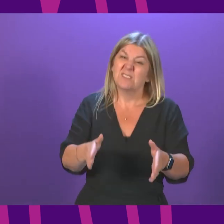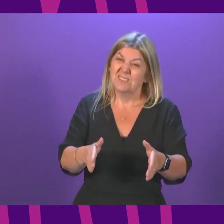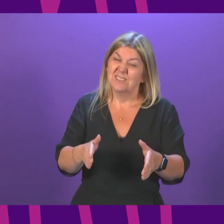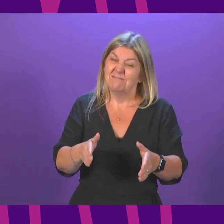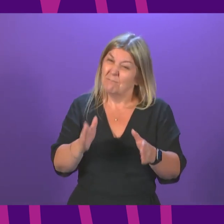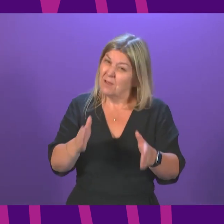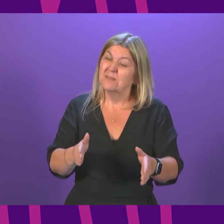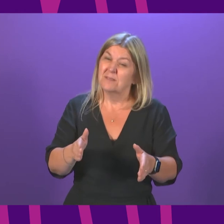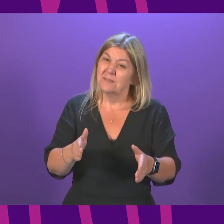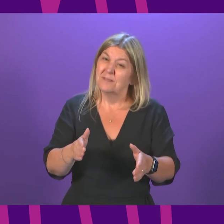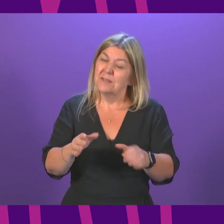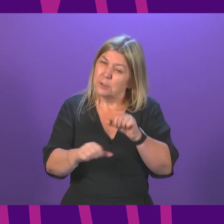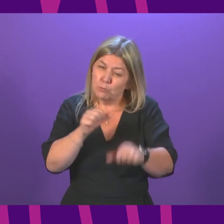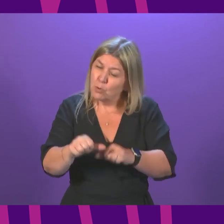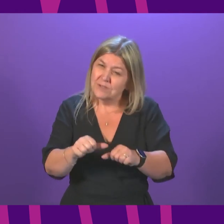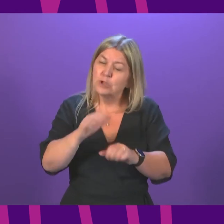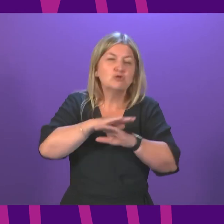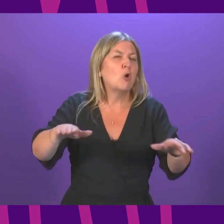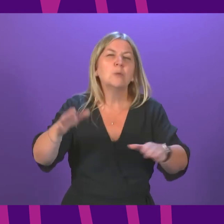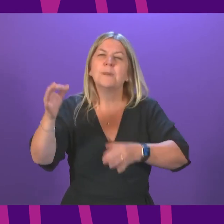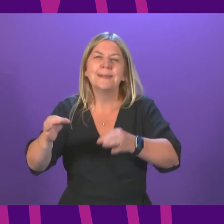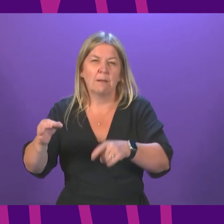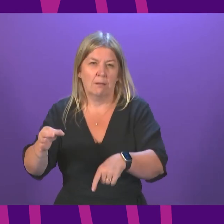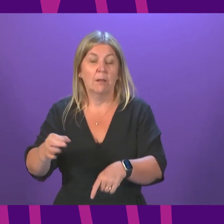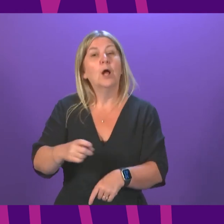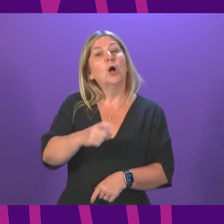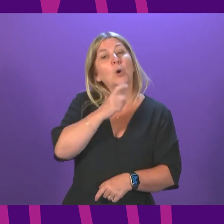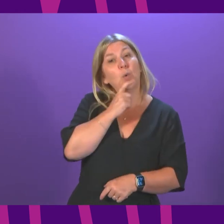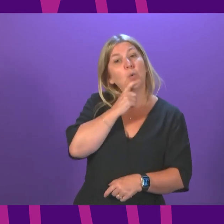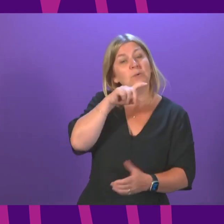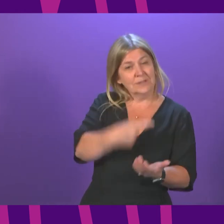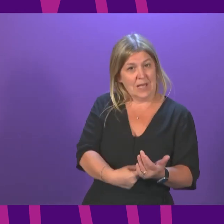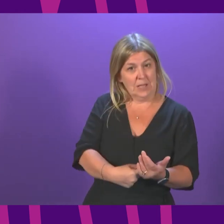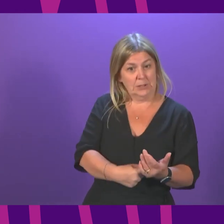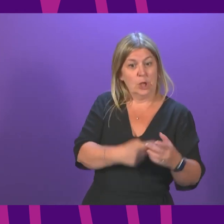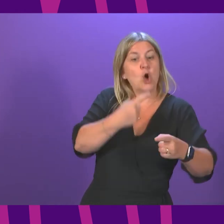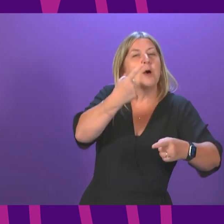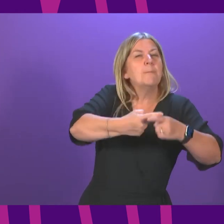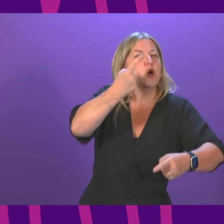received a single dose, and people infected with delta are around twice as likely to end